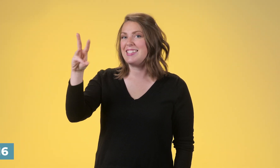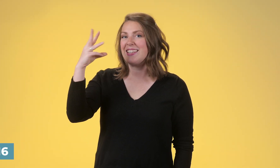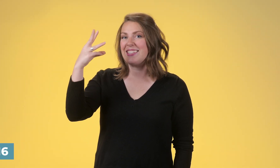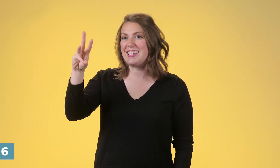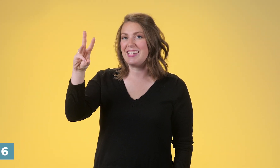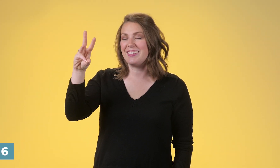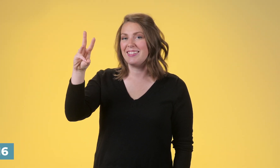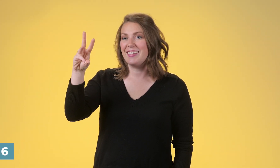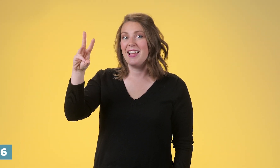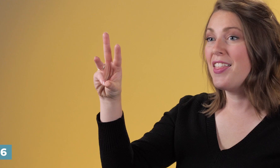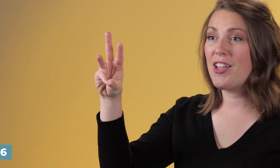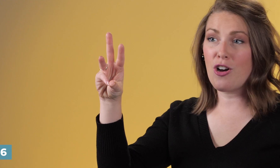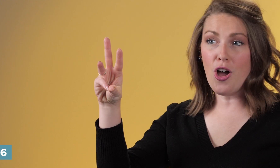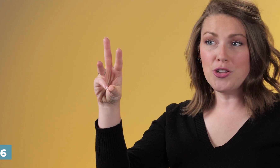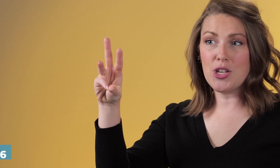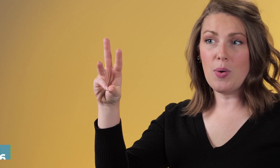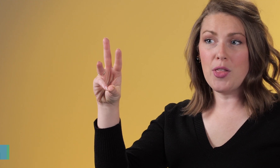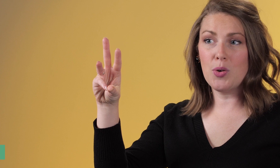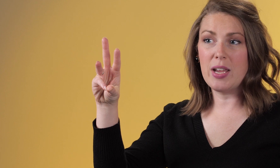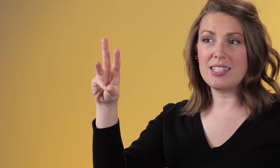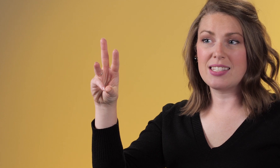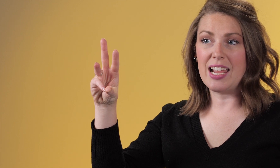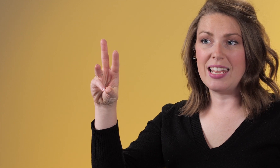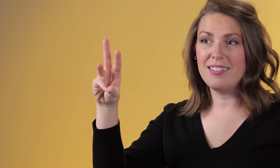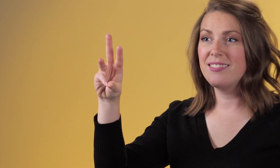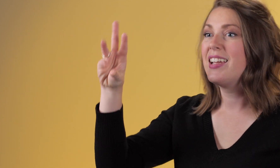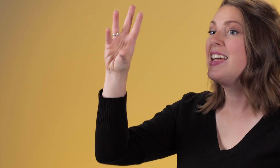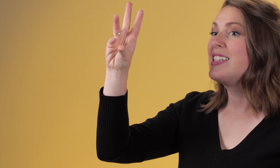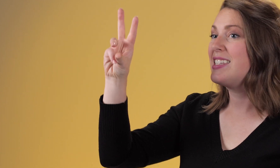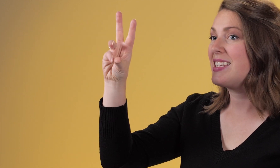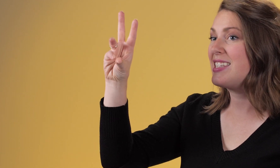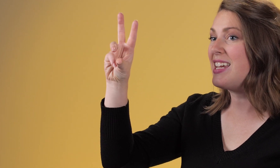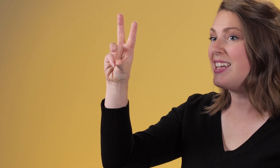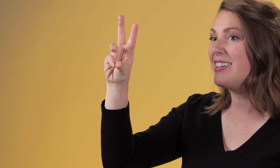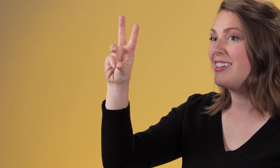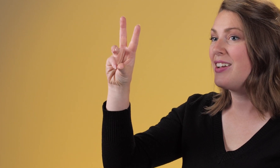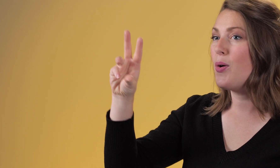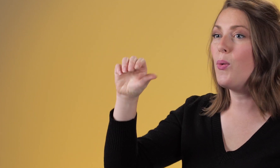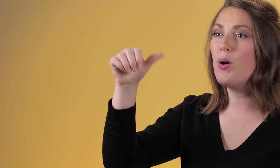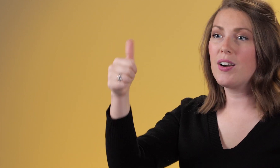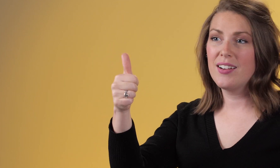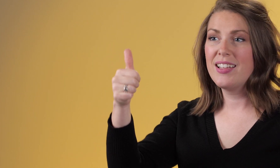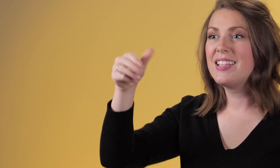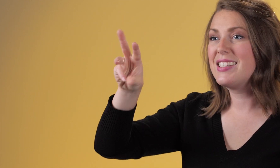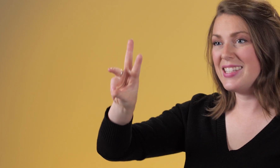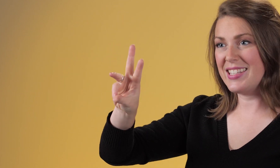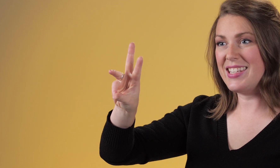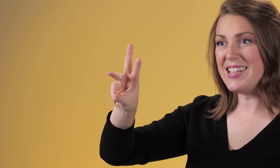sixteen,' there are also other ways to sign it 'sixteen, or sixteen,